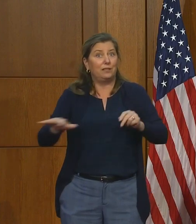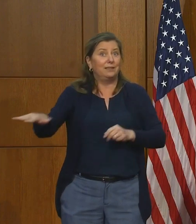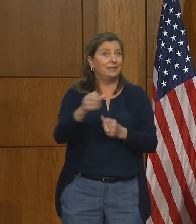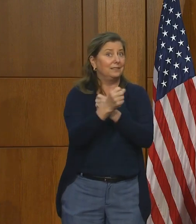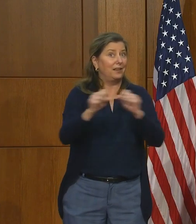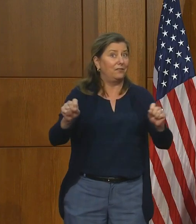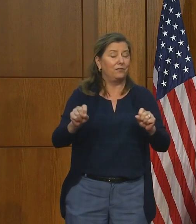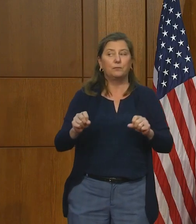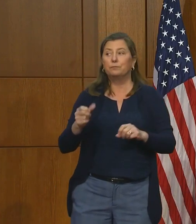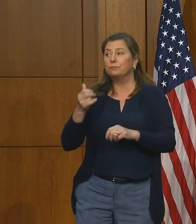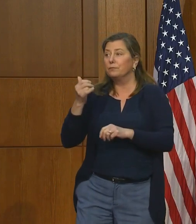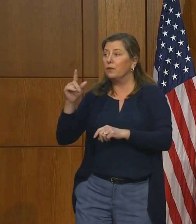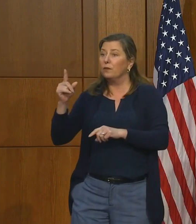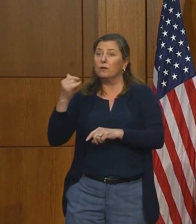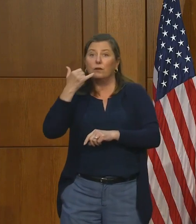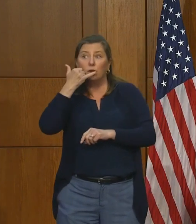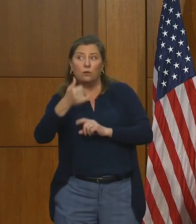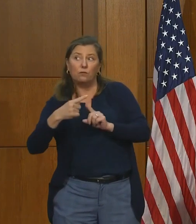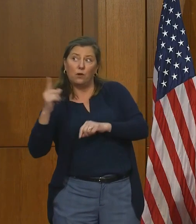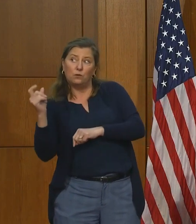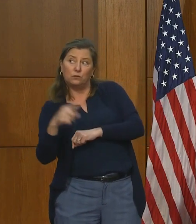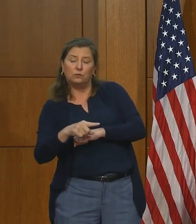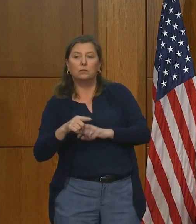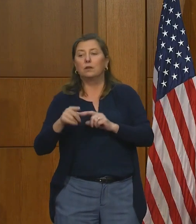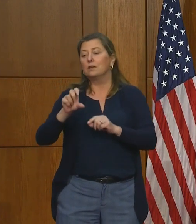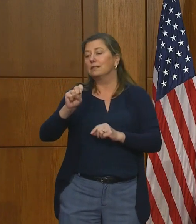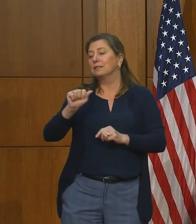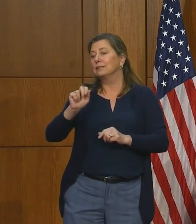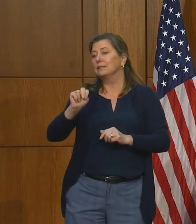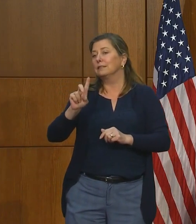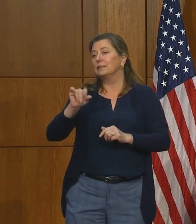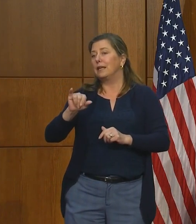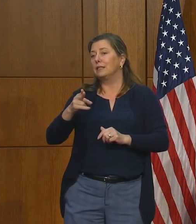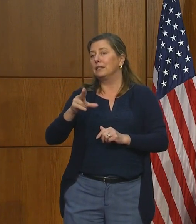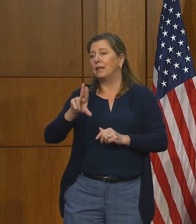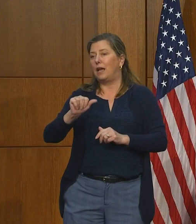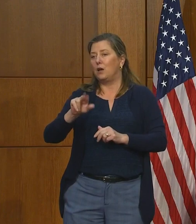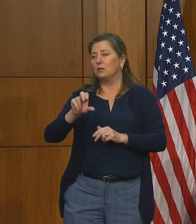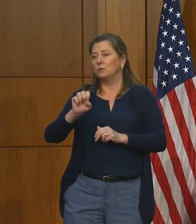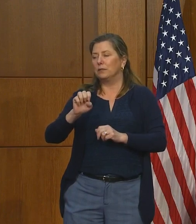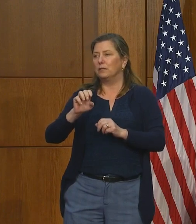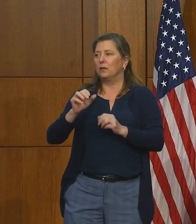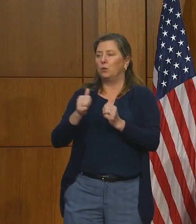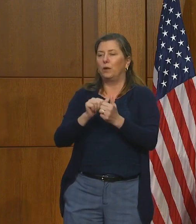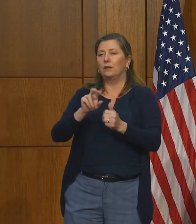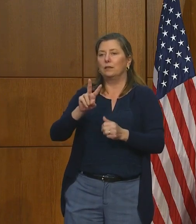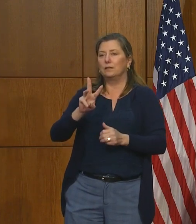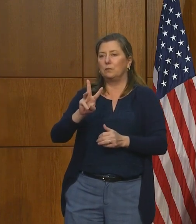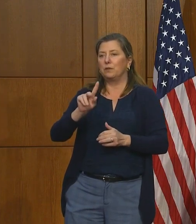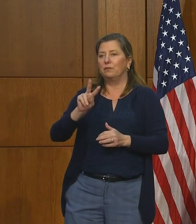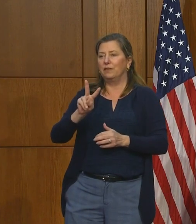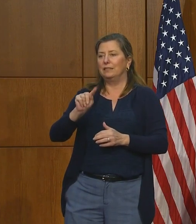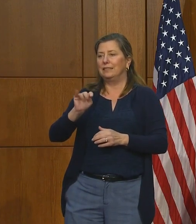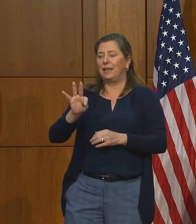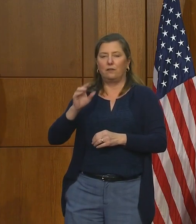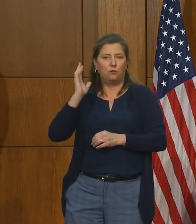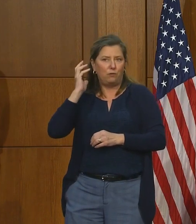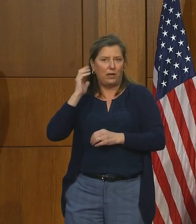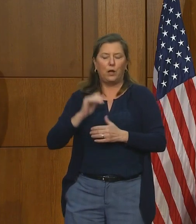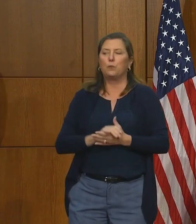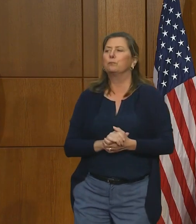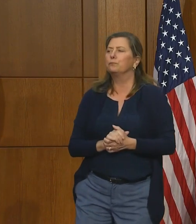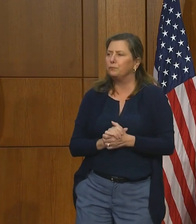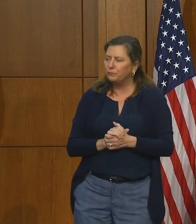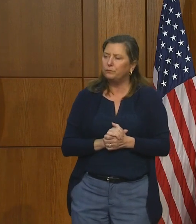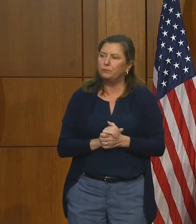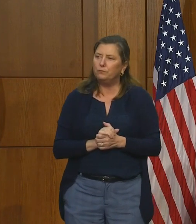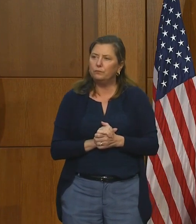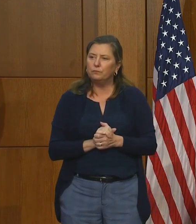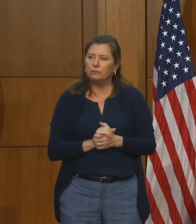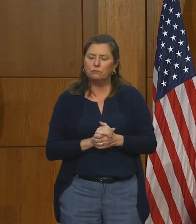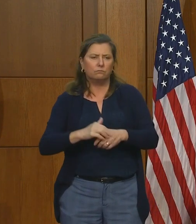EVERYTHING WE CAN. TO KEEP